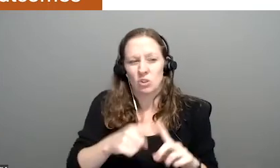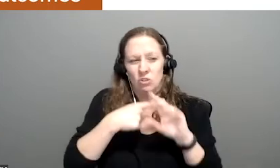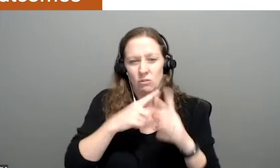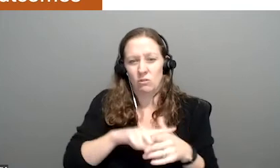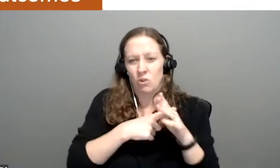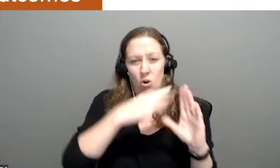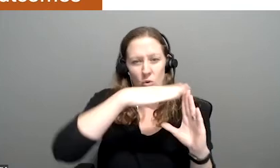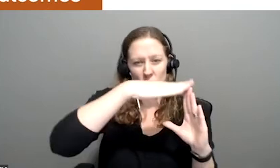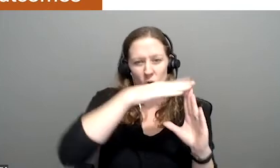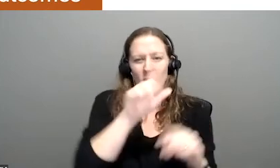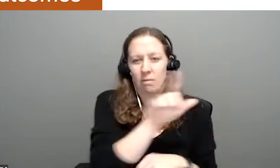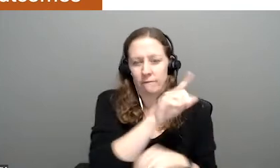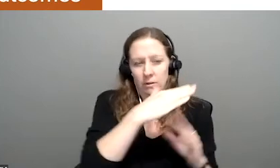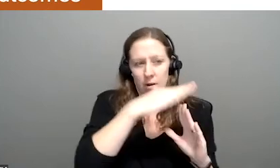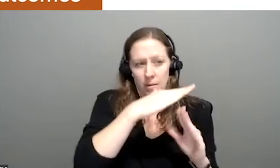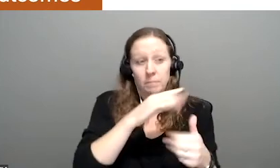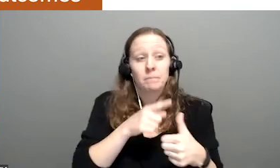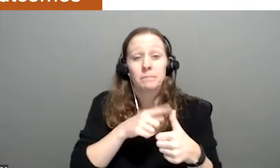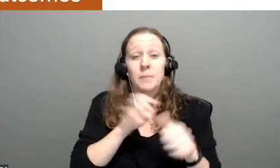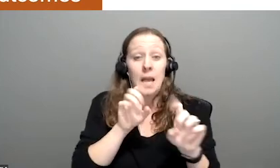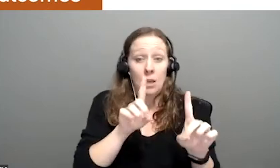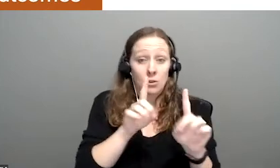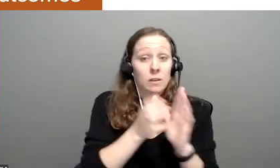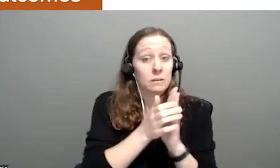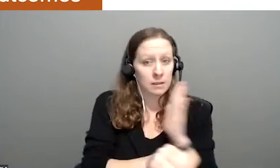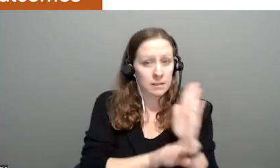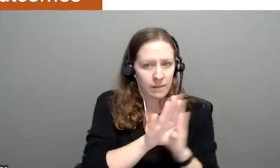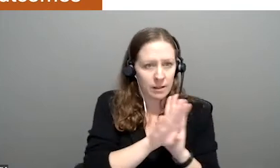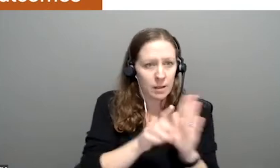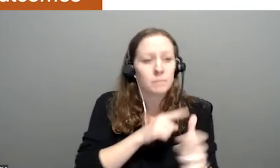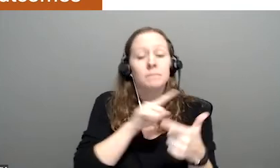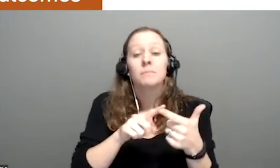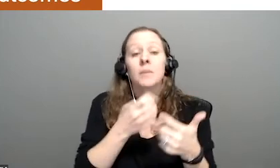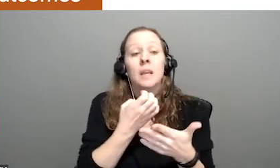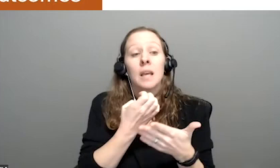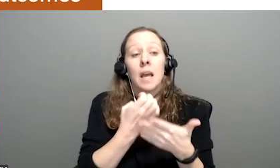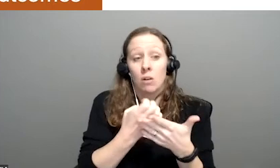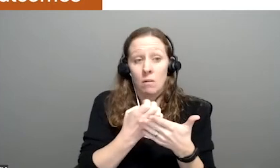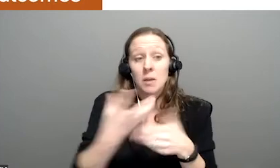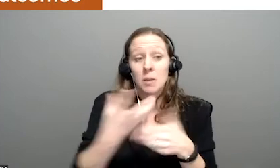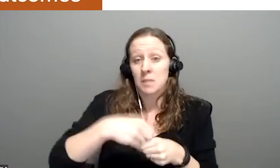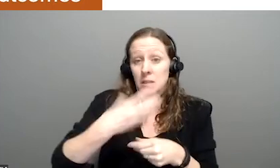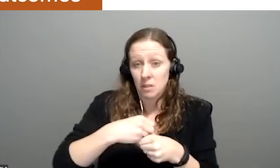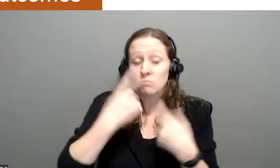economic participation and prosperity, leadership and democratic participation, gender equality